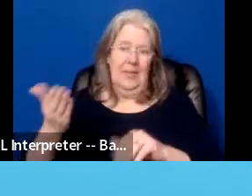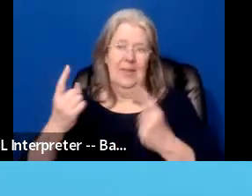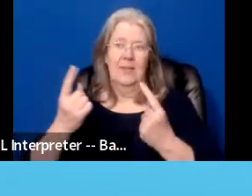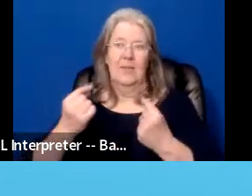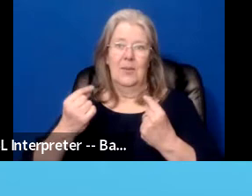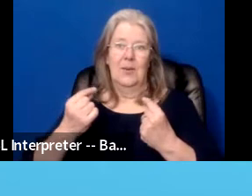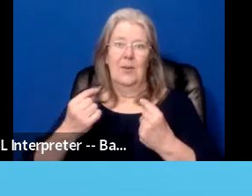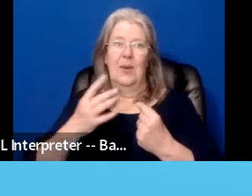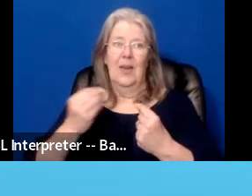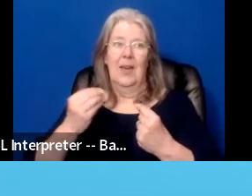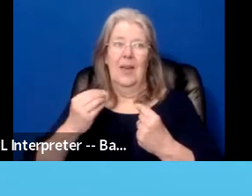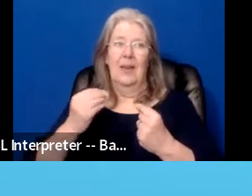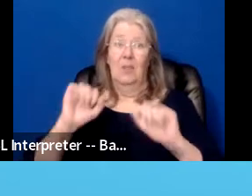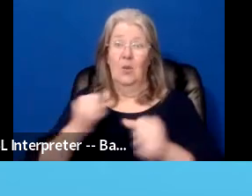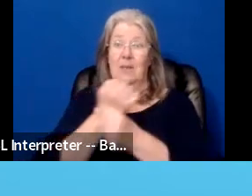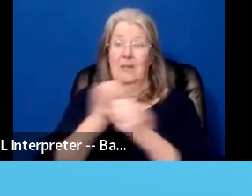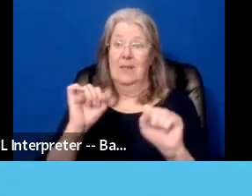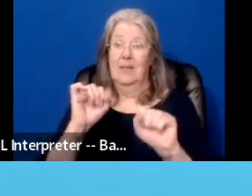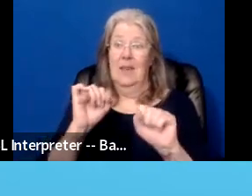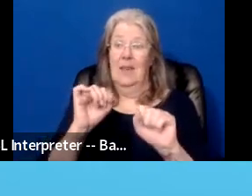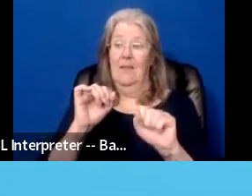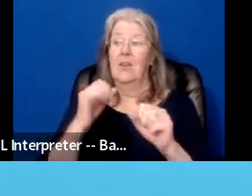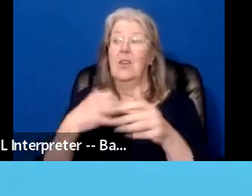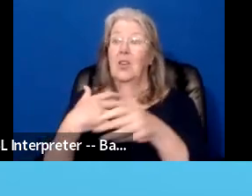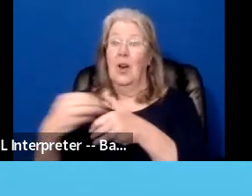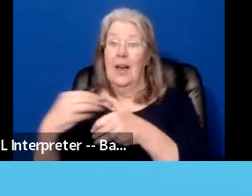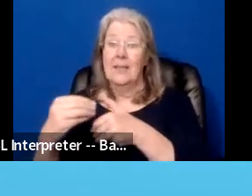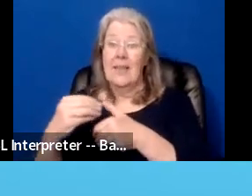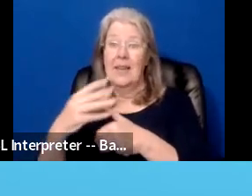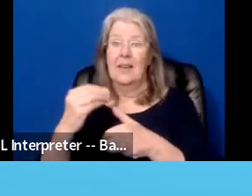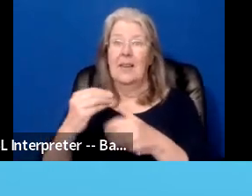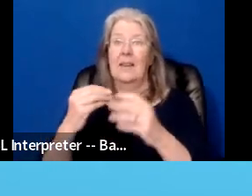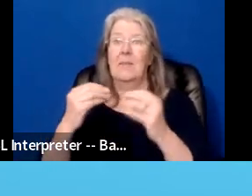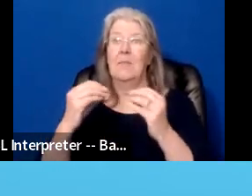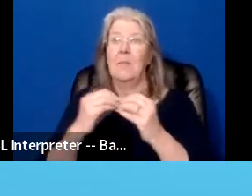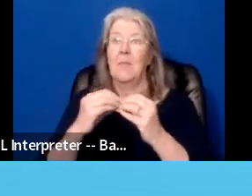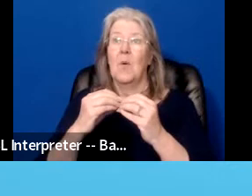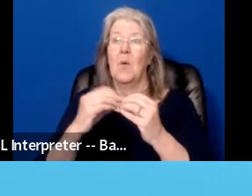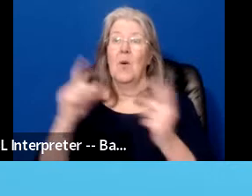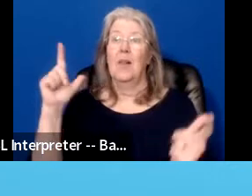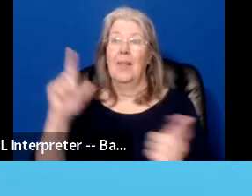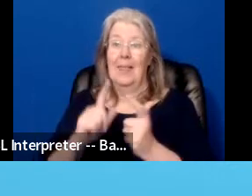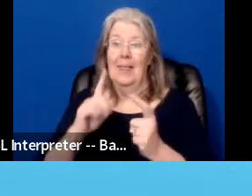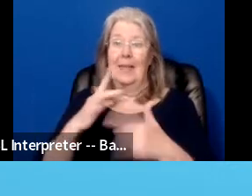be able to be safe because you're outside and you're much less likely to get exposed to anyone.